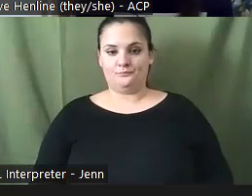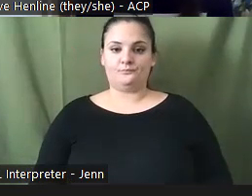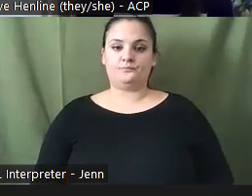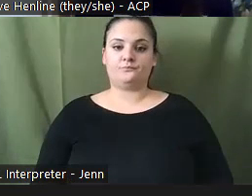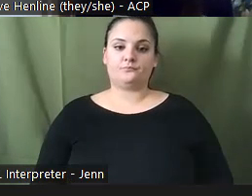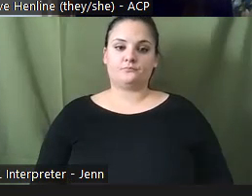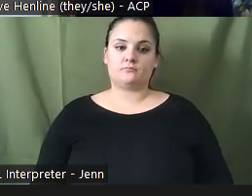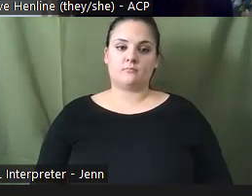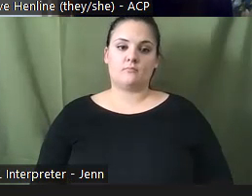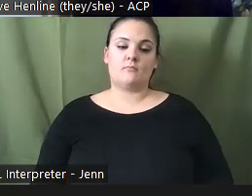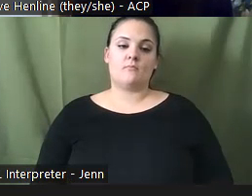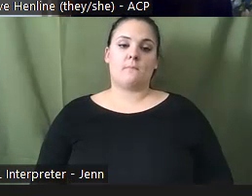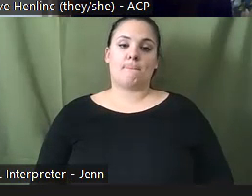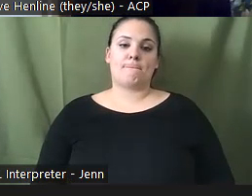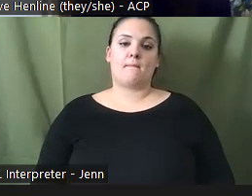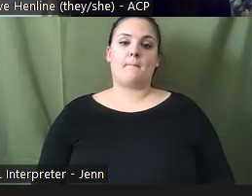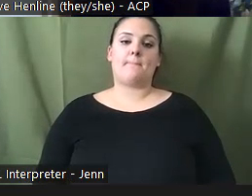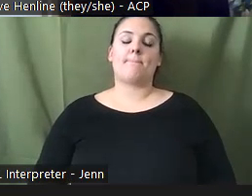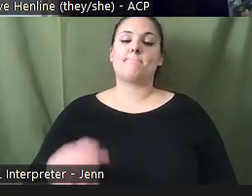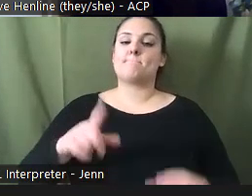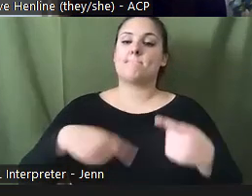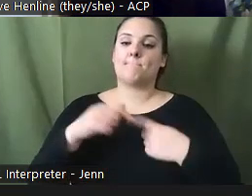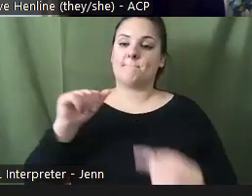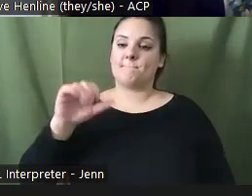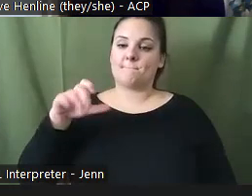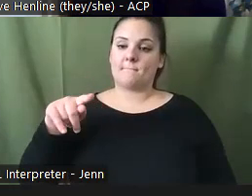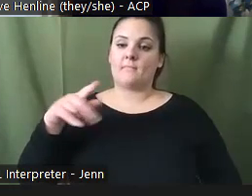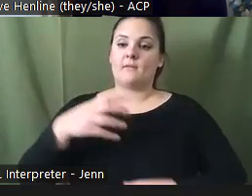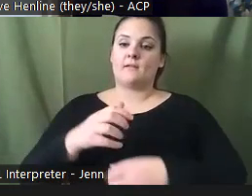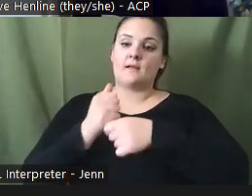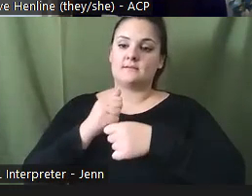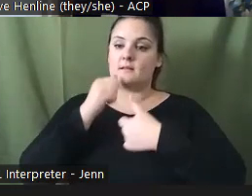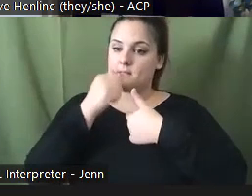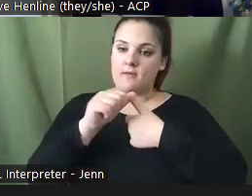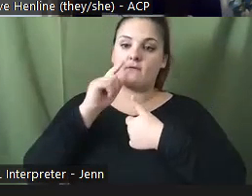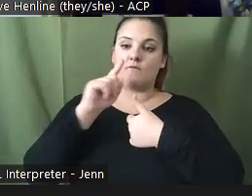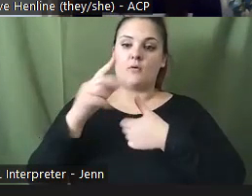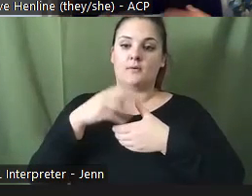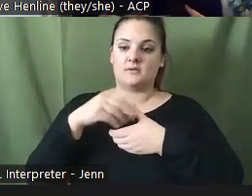When the ACP receives mail on behalf of participants, we are